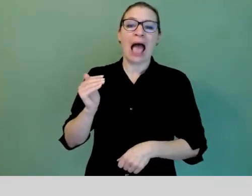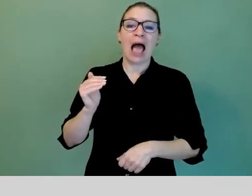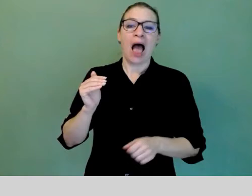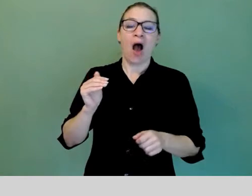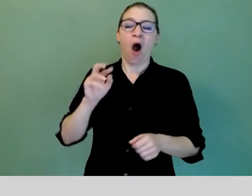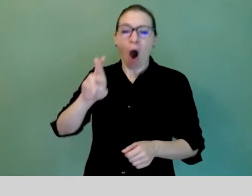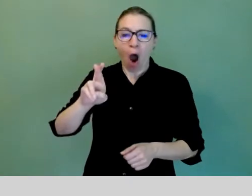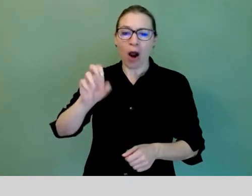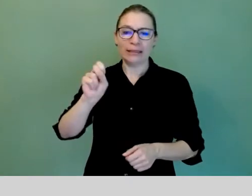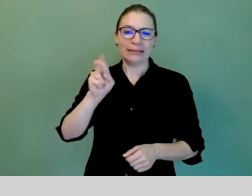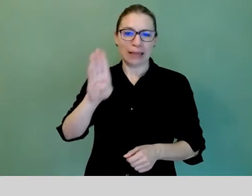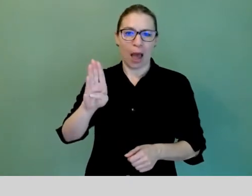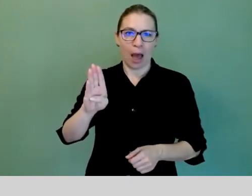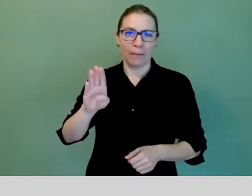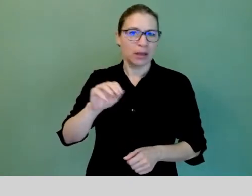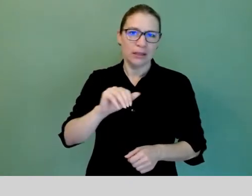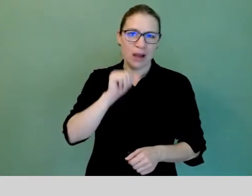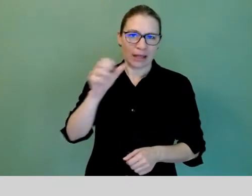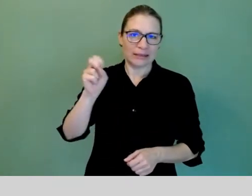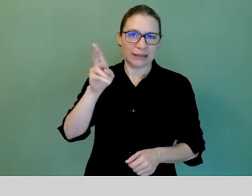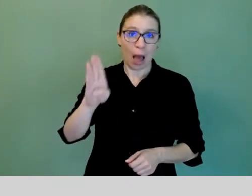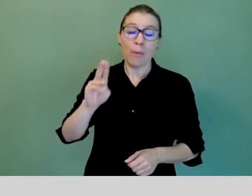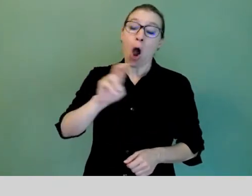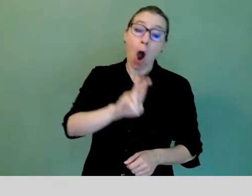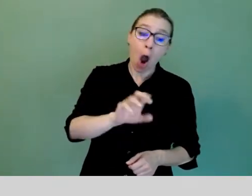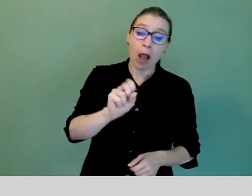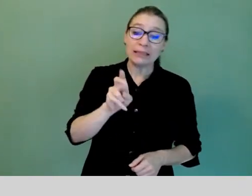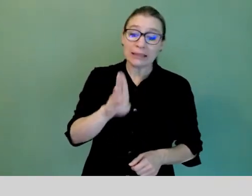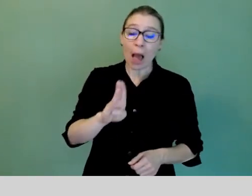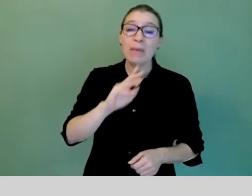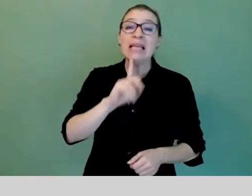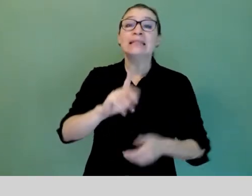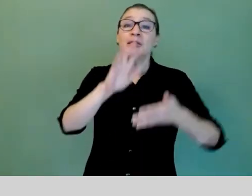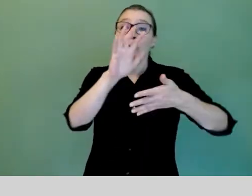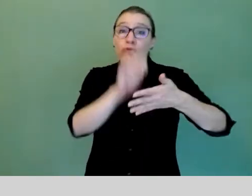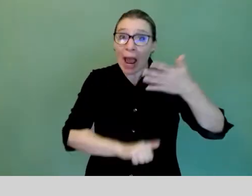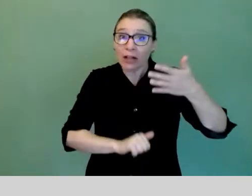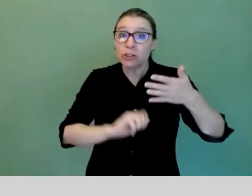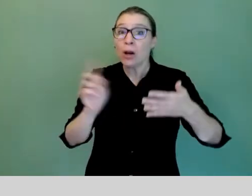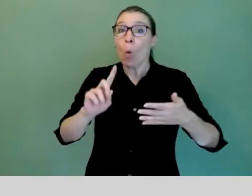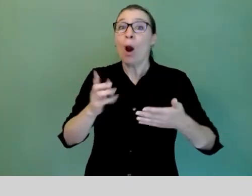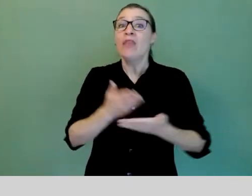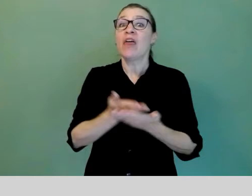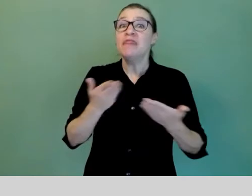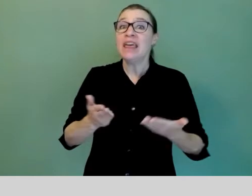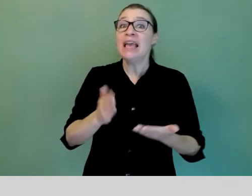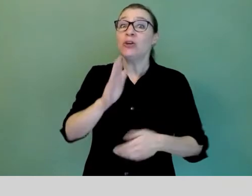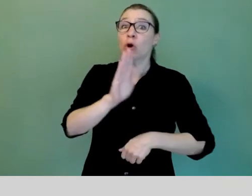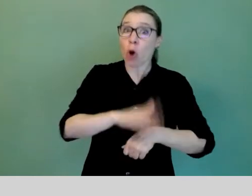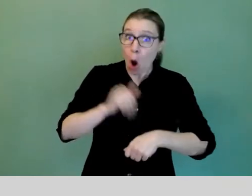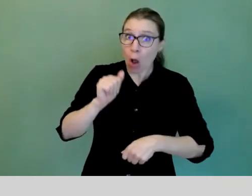rsub is the subtraction method but where the thing being called is on the right-hand side of the subtraction.